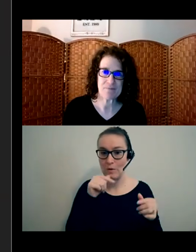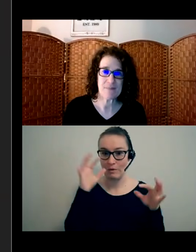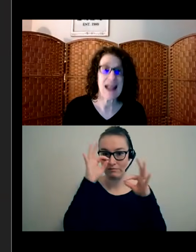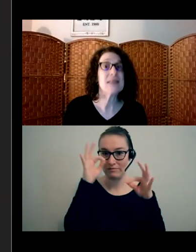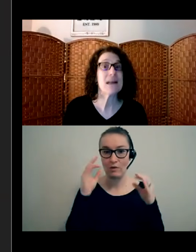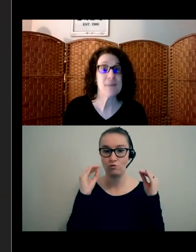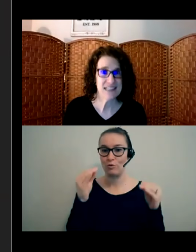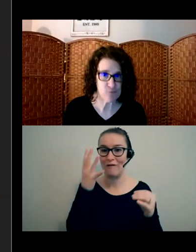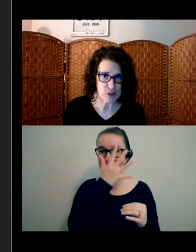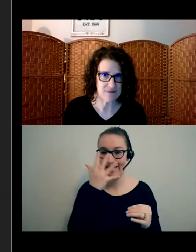And it made a big difference.